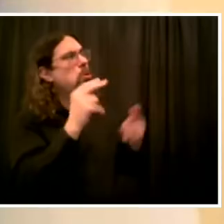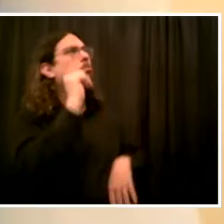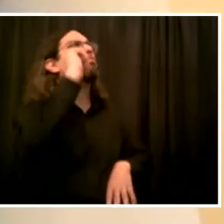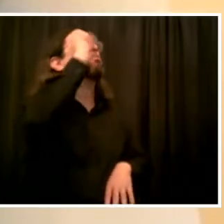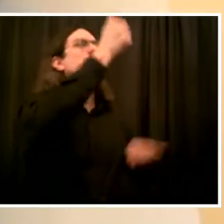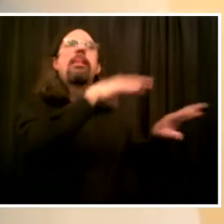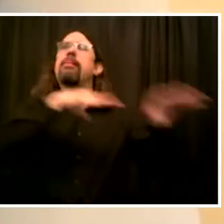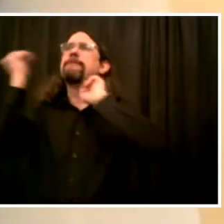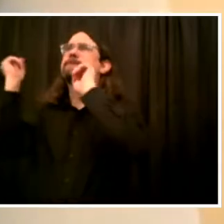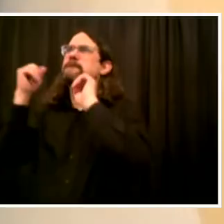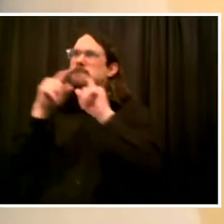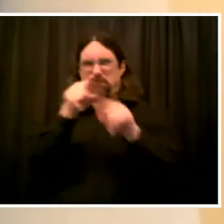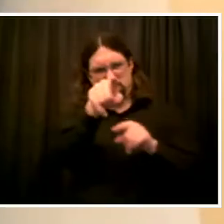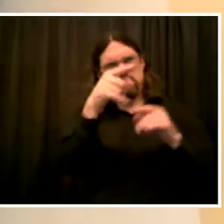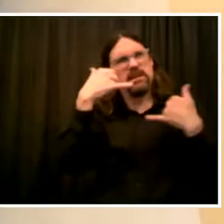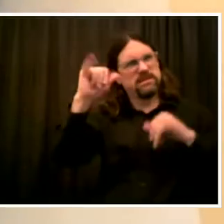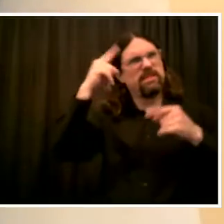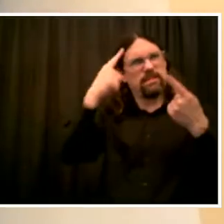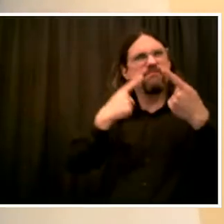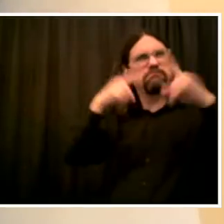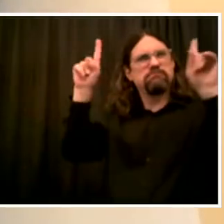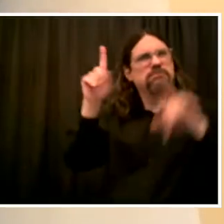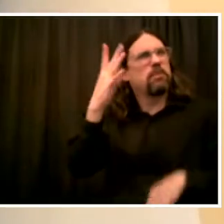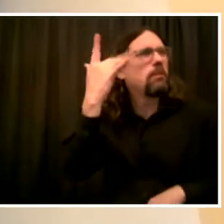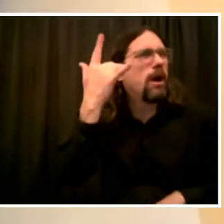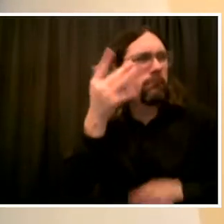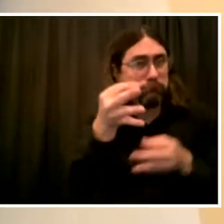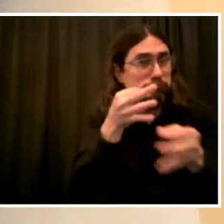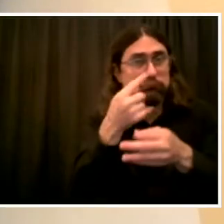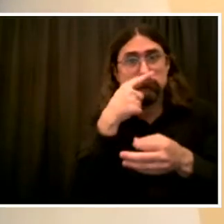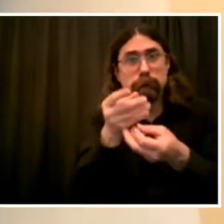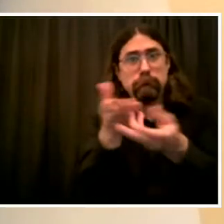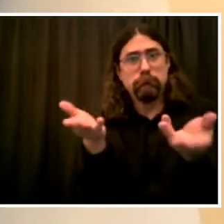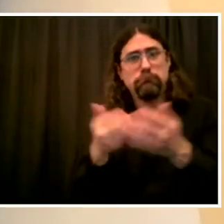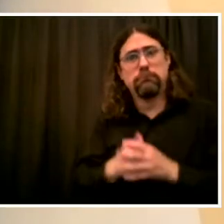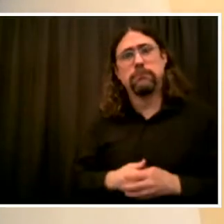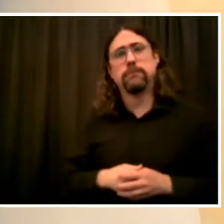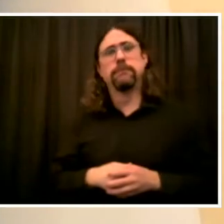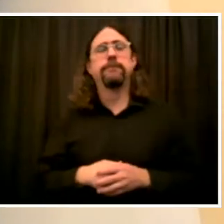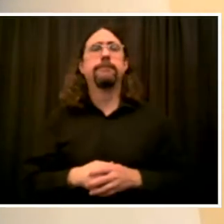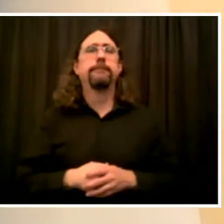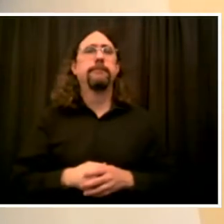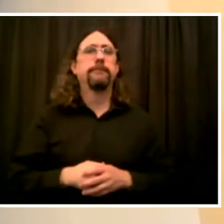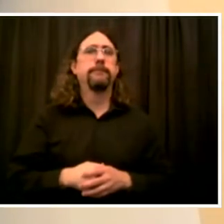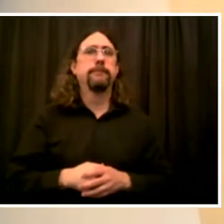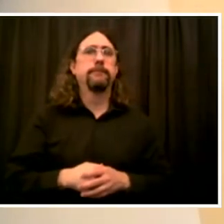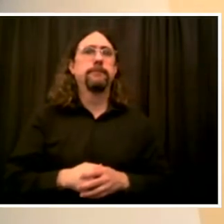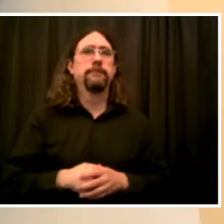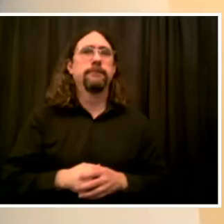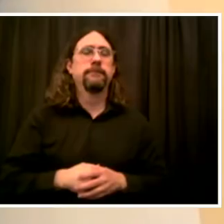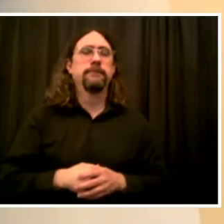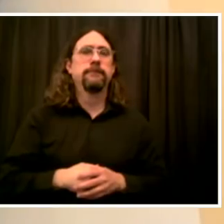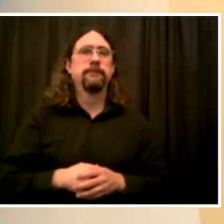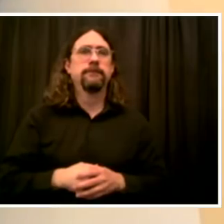INDIVIDUAL? > >SUE.R IF I COULD JUST REITERATE. IF YOU HAD -- IF YOU HAD TOLD ME THAT WE WOULD BE